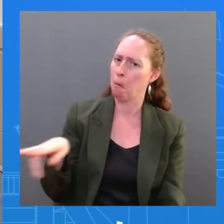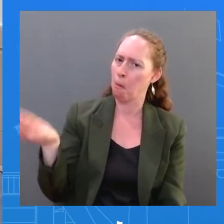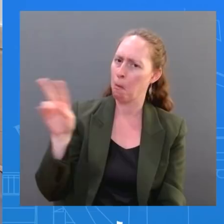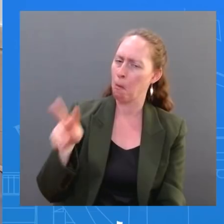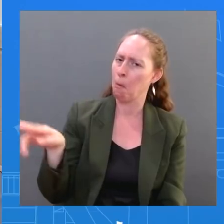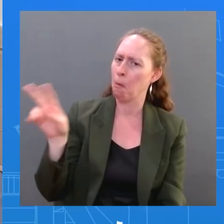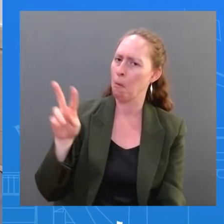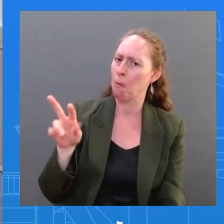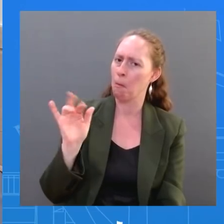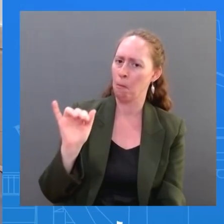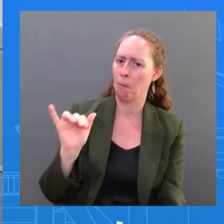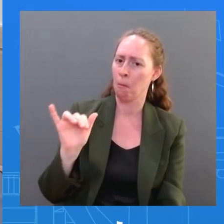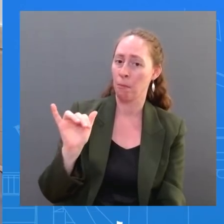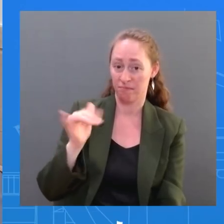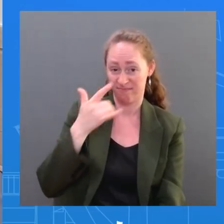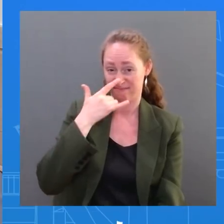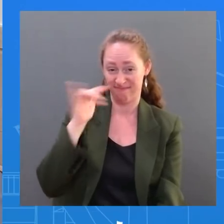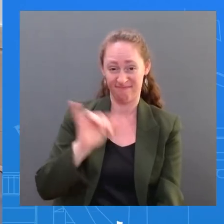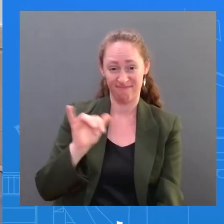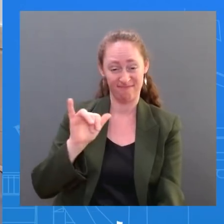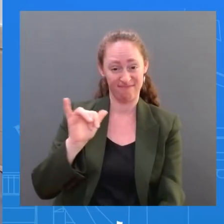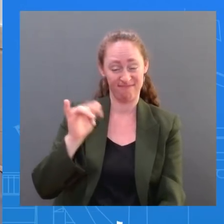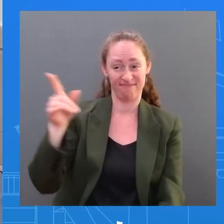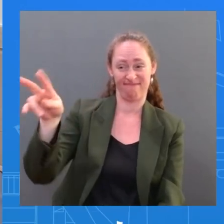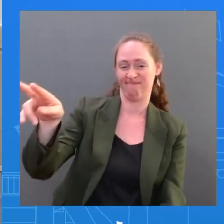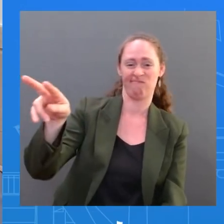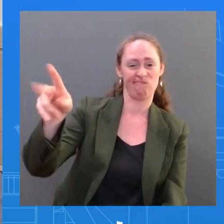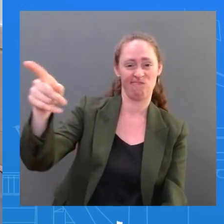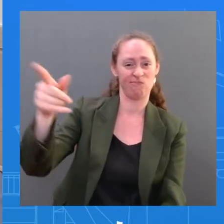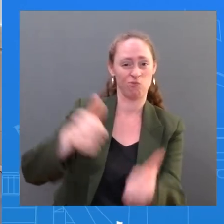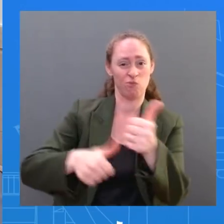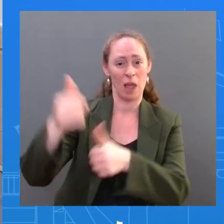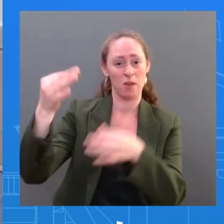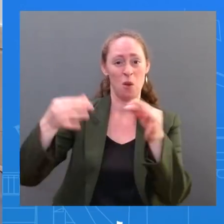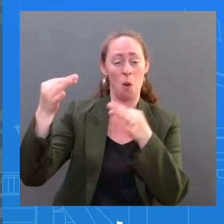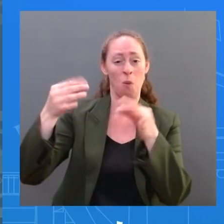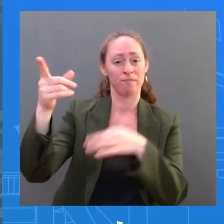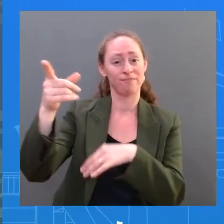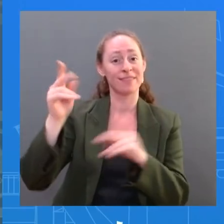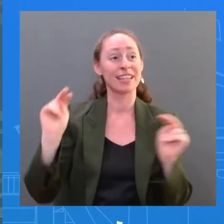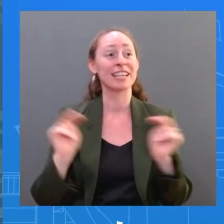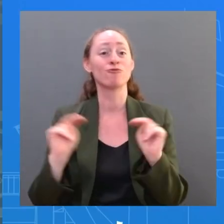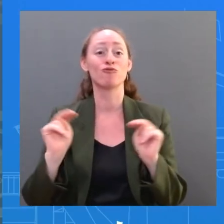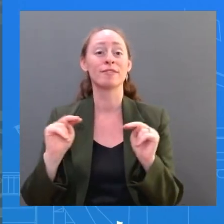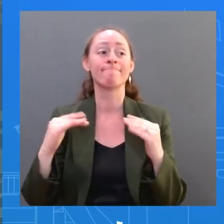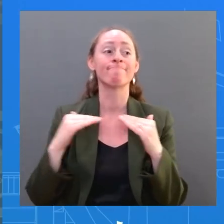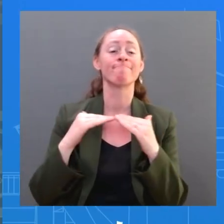motivated by politics in all matters or just the Dobbs decision? Ms. Jean-Pierre: Well, I'll say this: